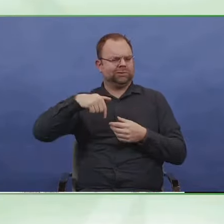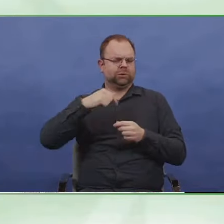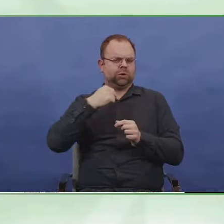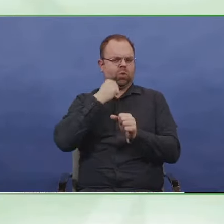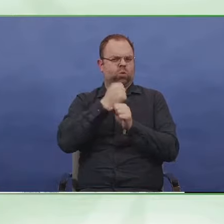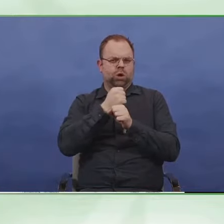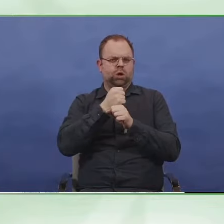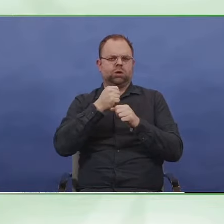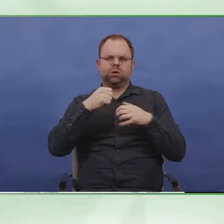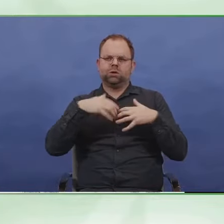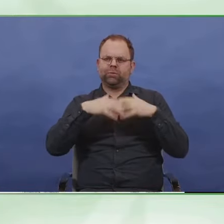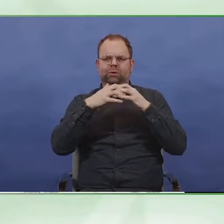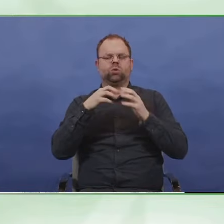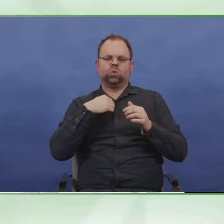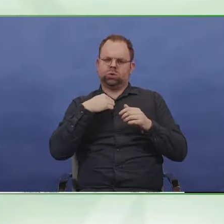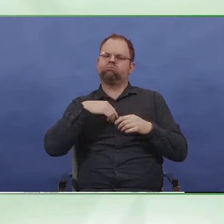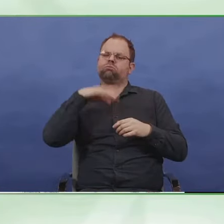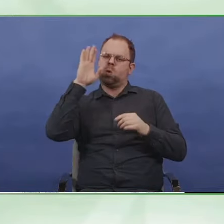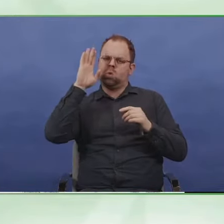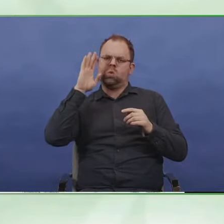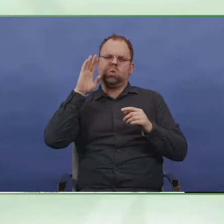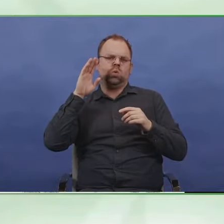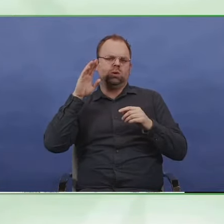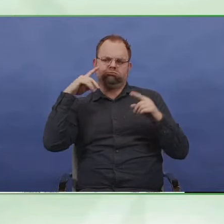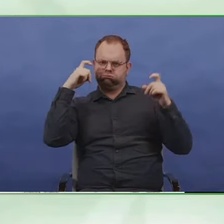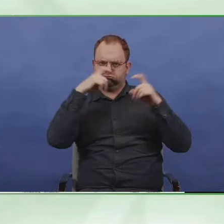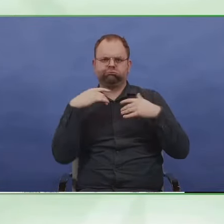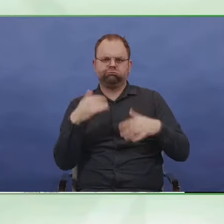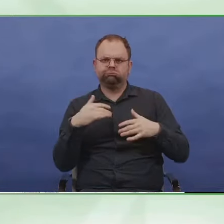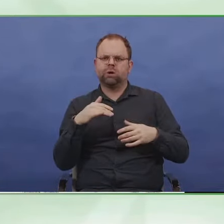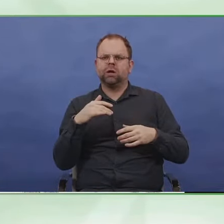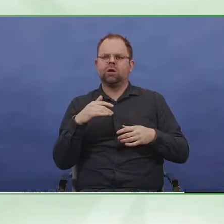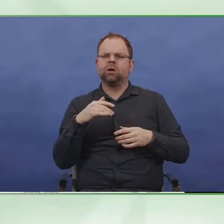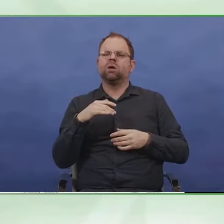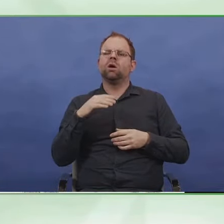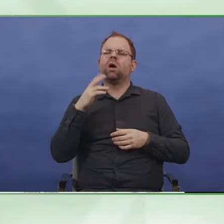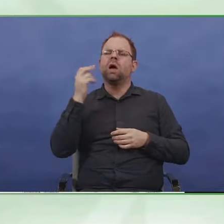One of the competitors hired us and asked, what are they doing?